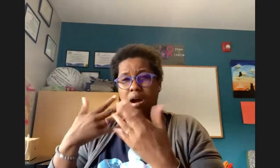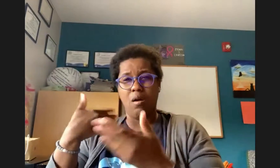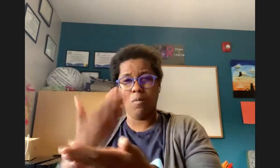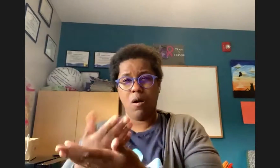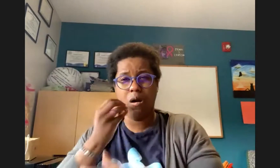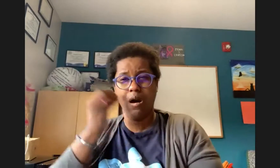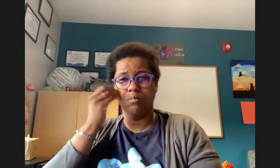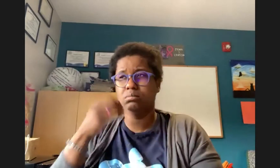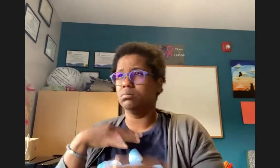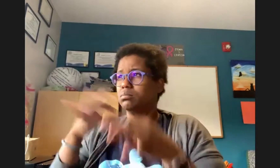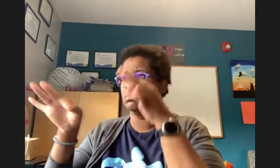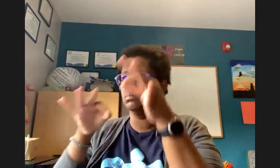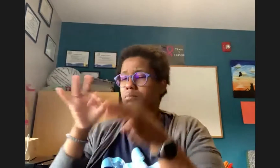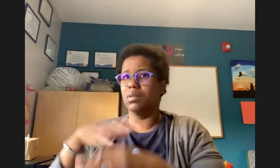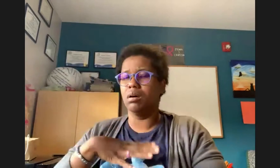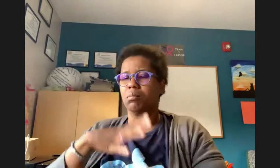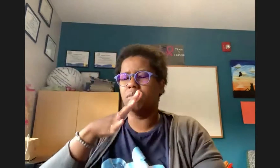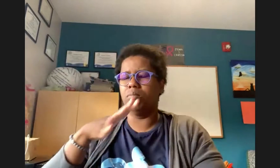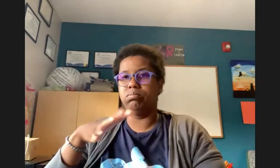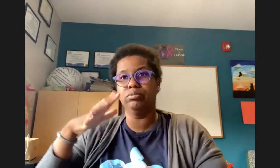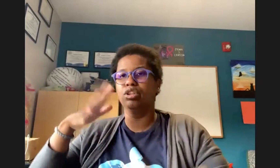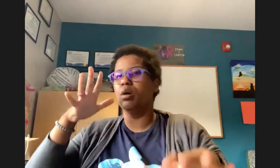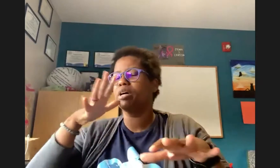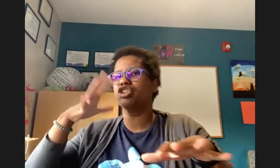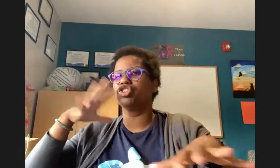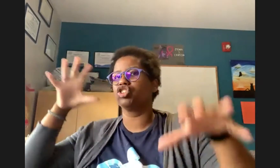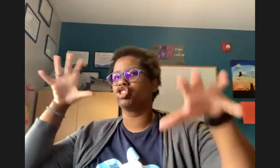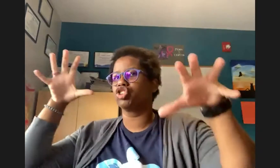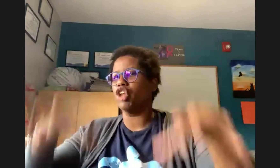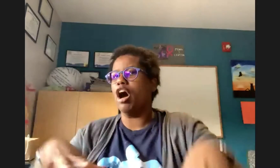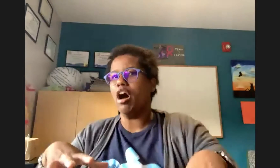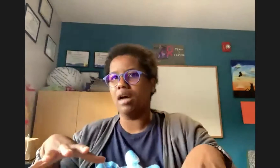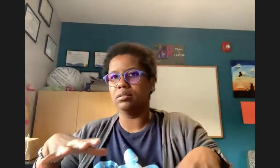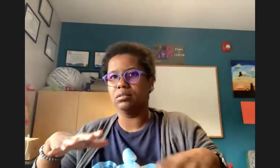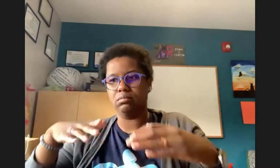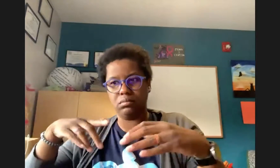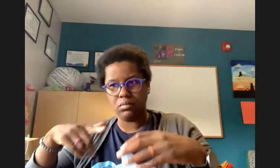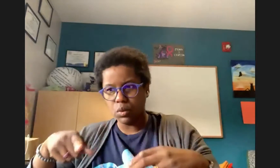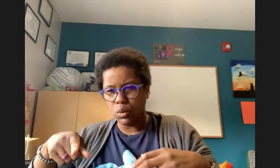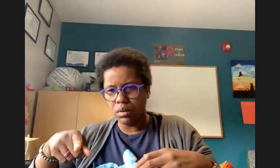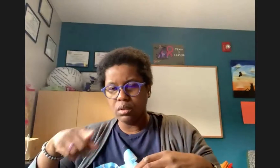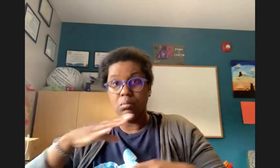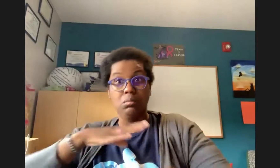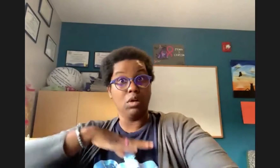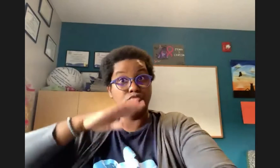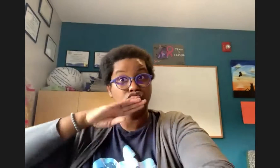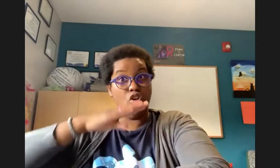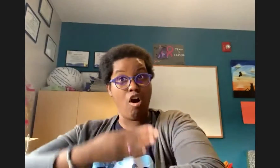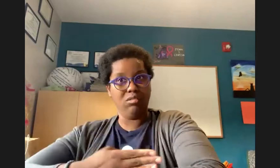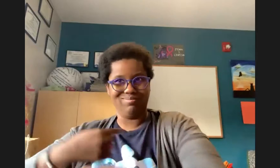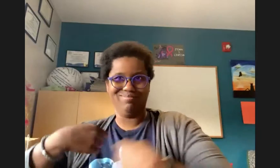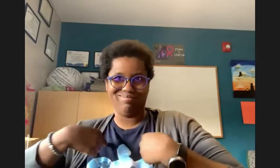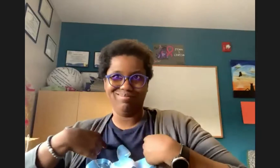When I got home, I told my mom about some of my experiences and she was shocked that her daughter